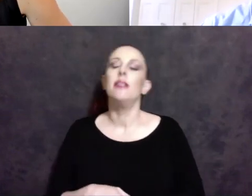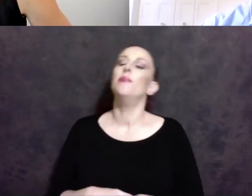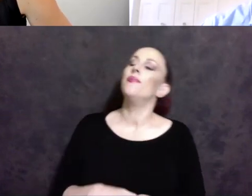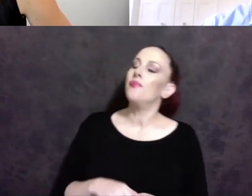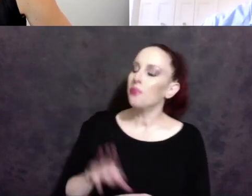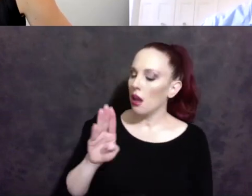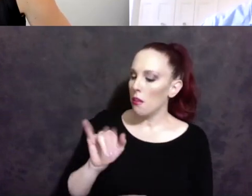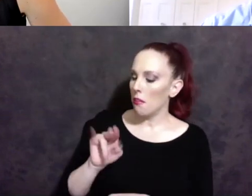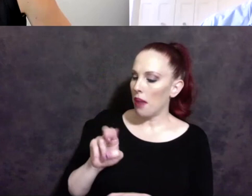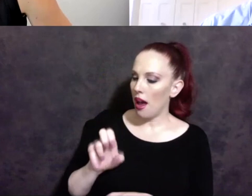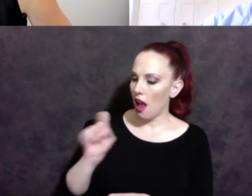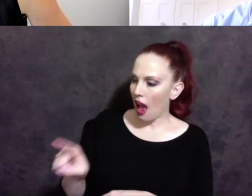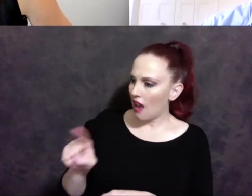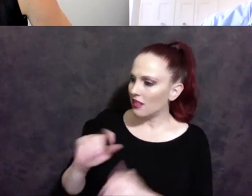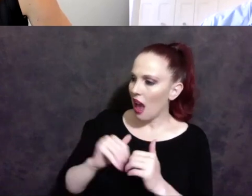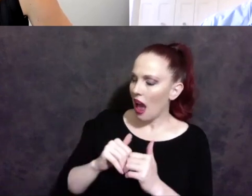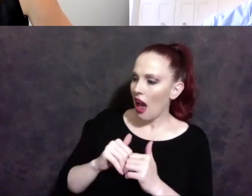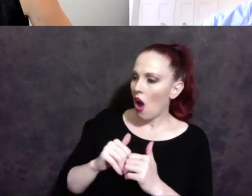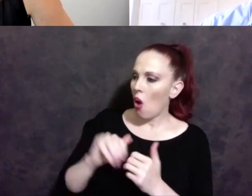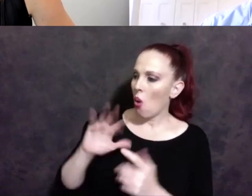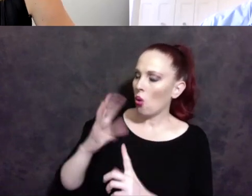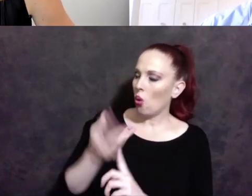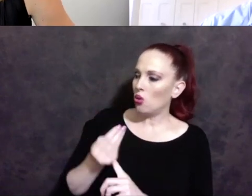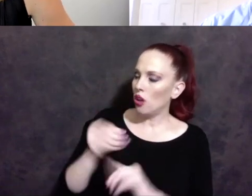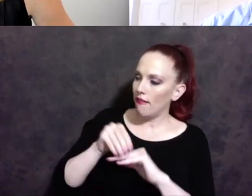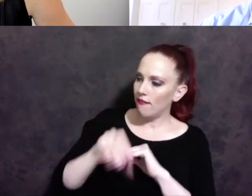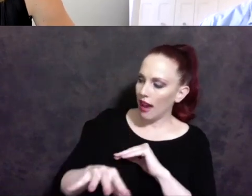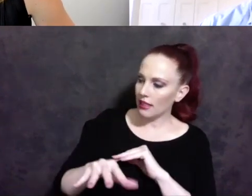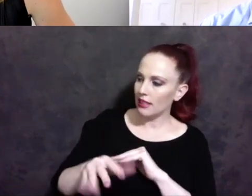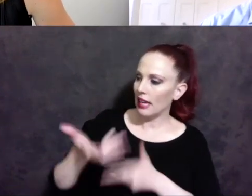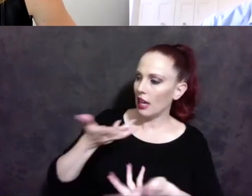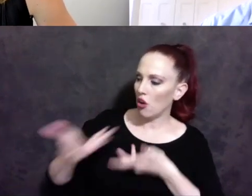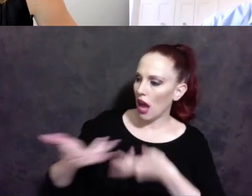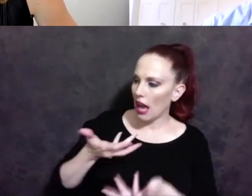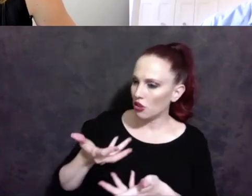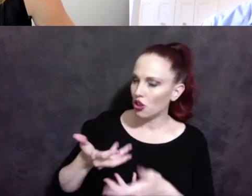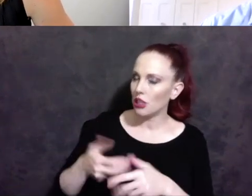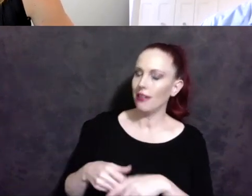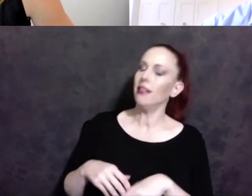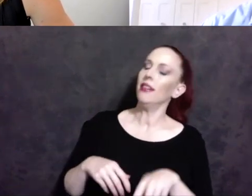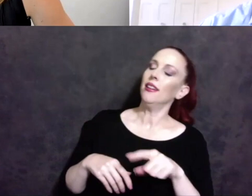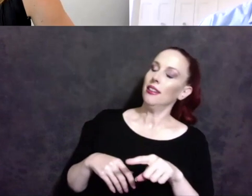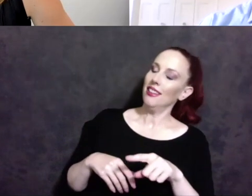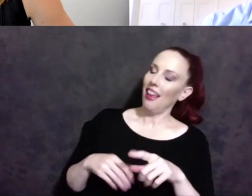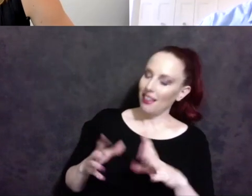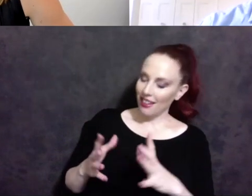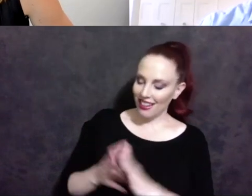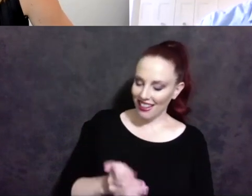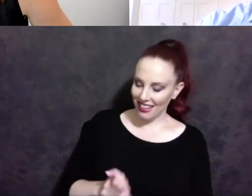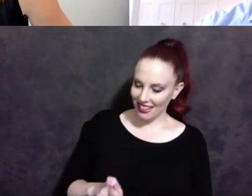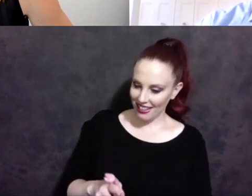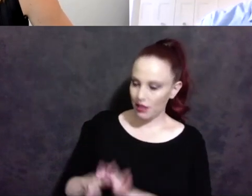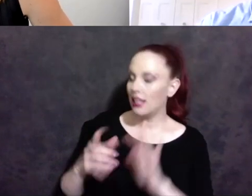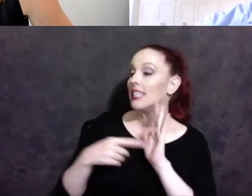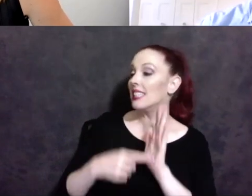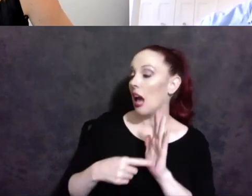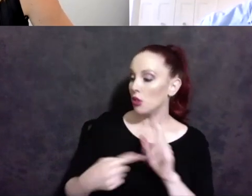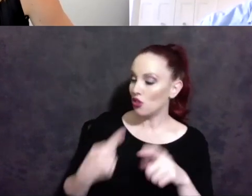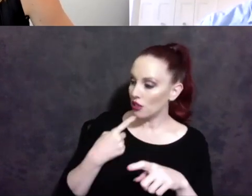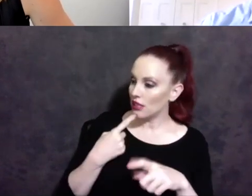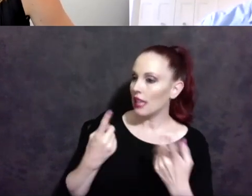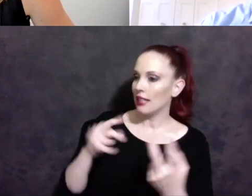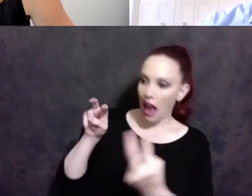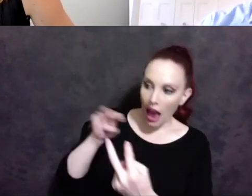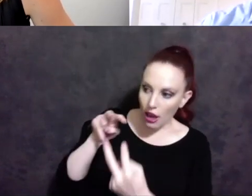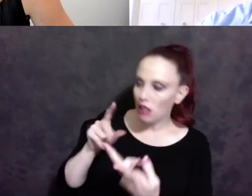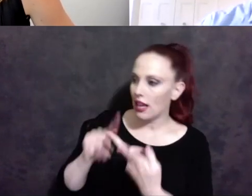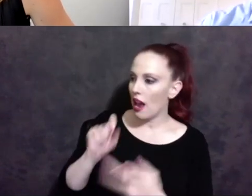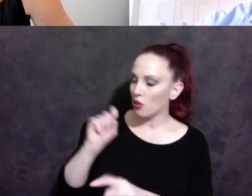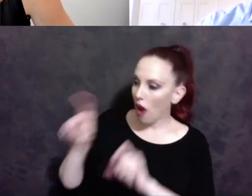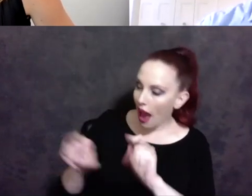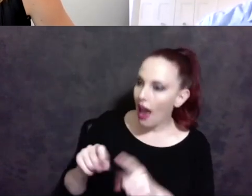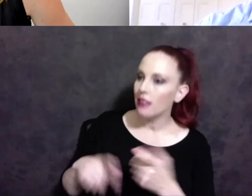impacts interaction? For example, she says making eye contact or asking questions. Are